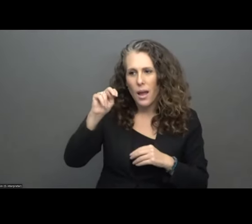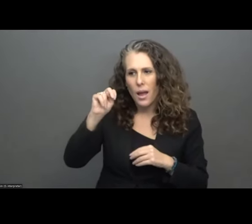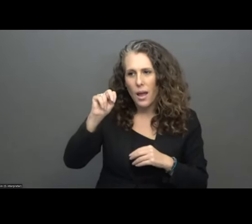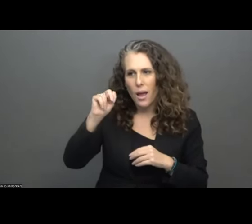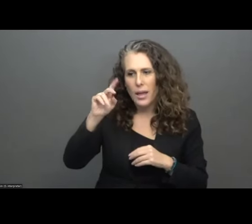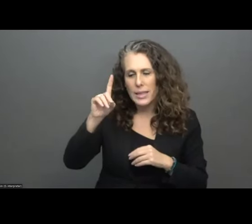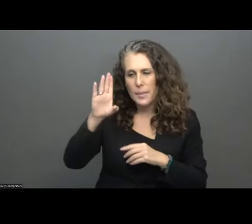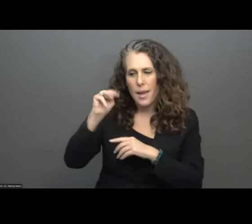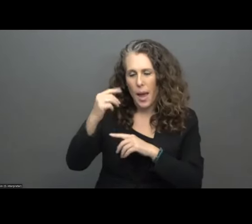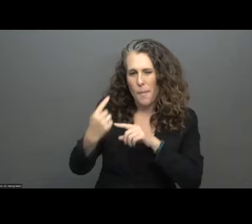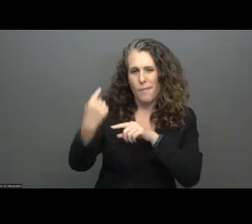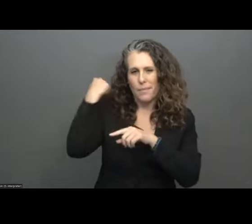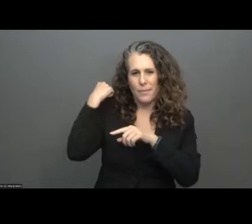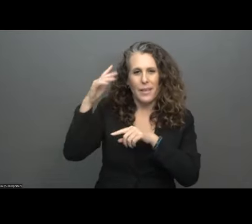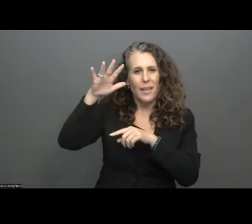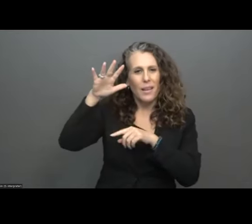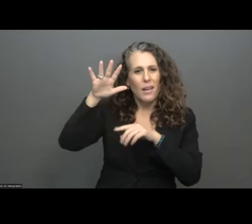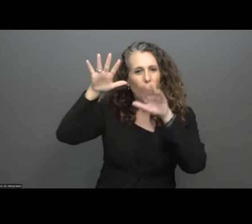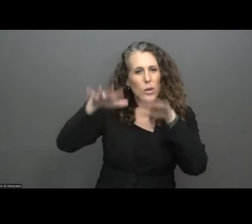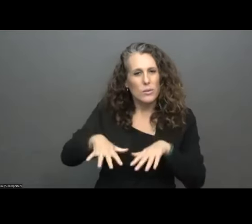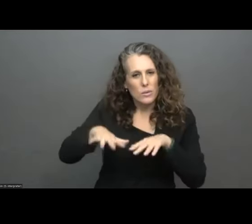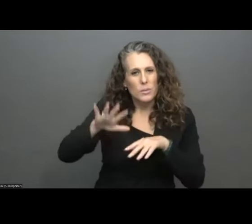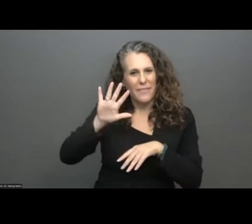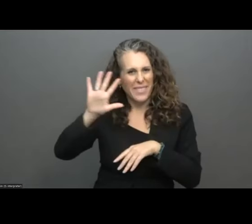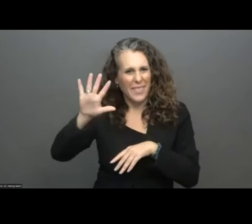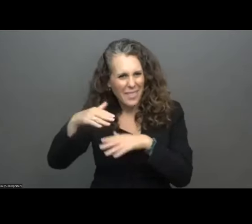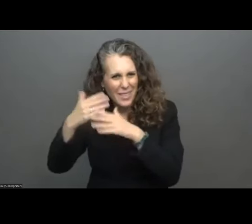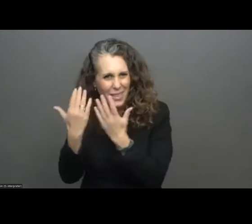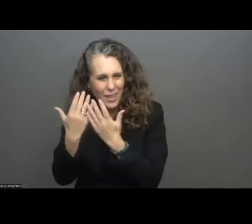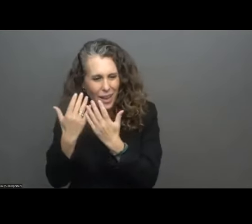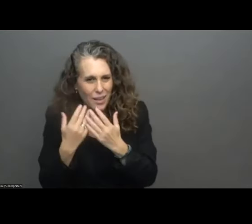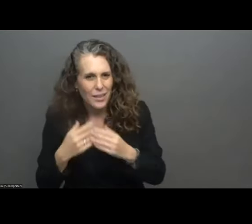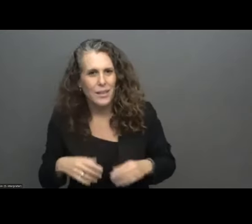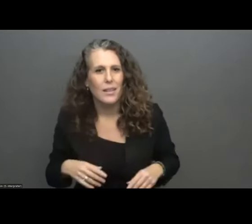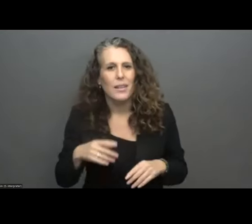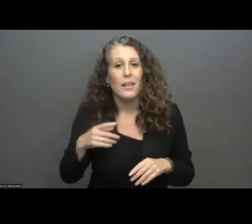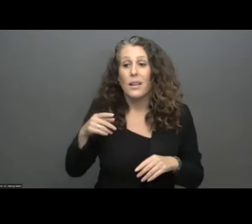the gap, on average, a police organizational climate complex to do for as long as you live